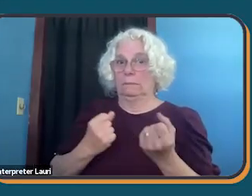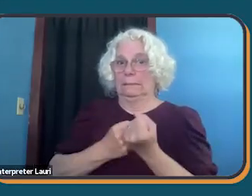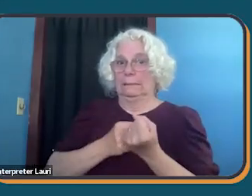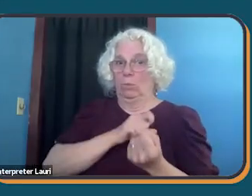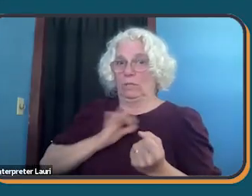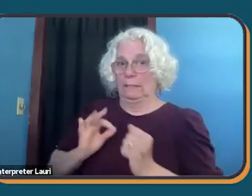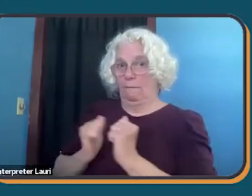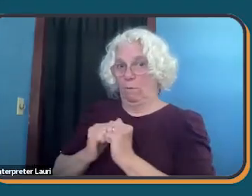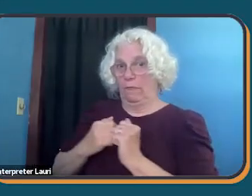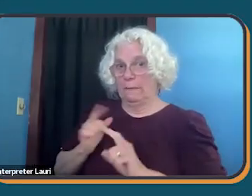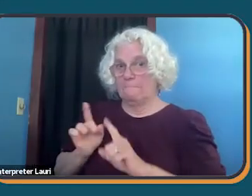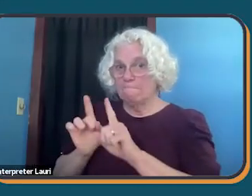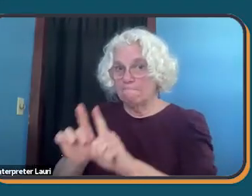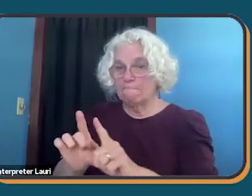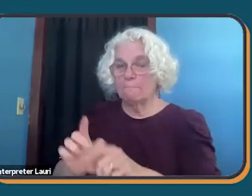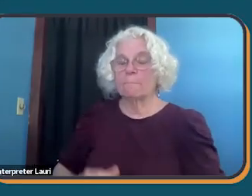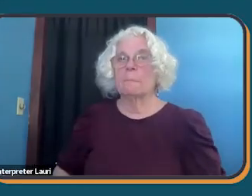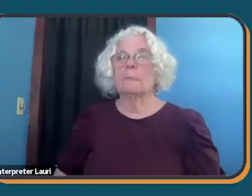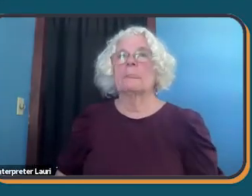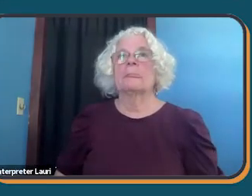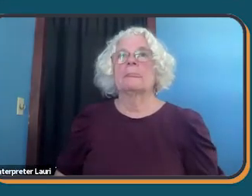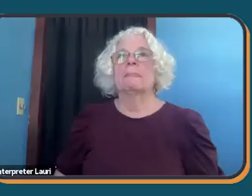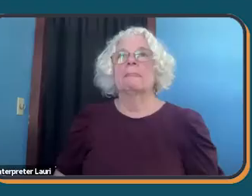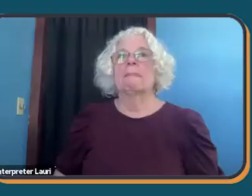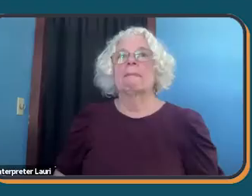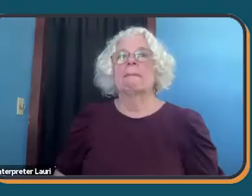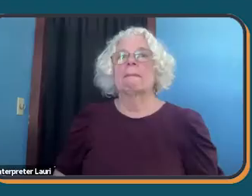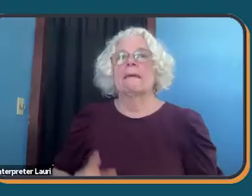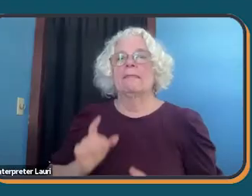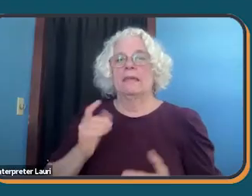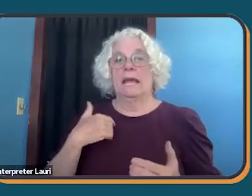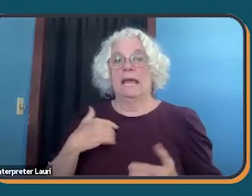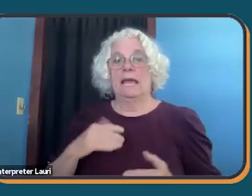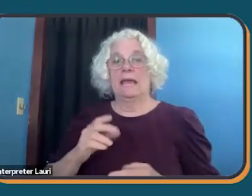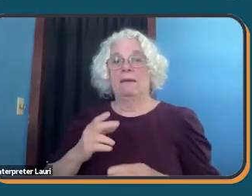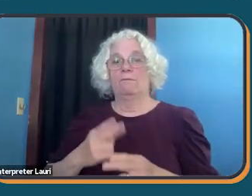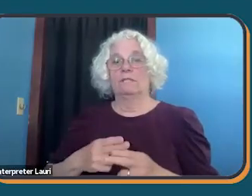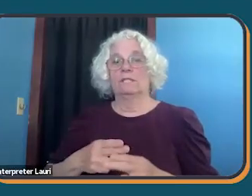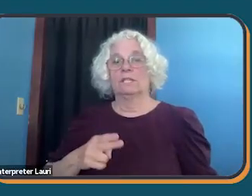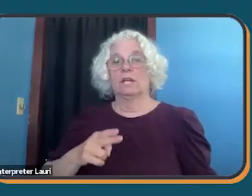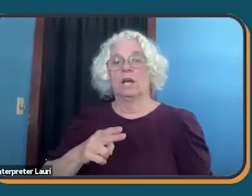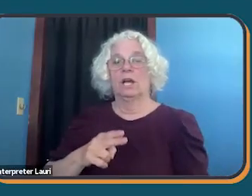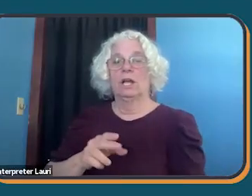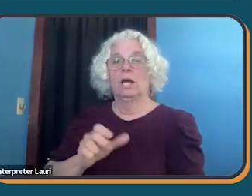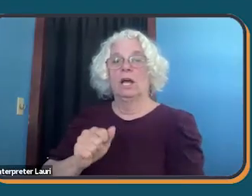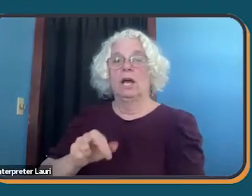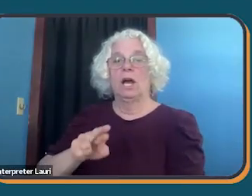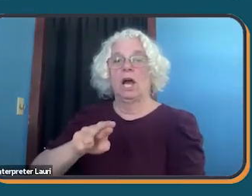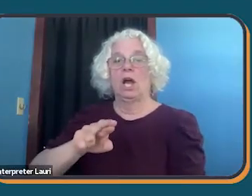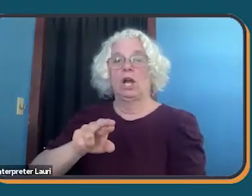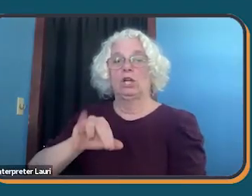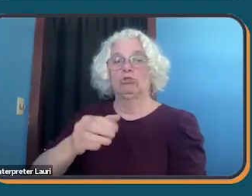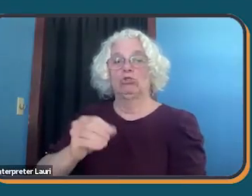and my Arjo Sara Sit-to-Stand.